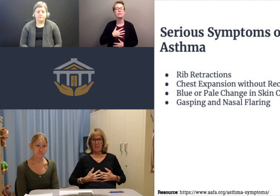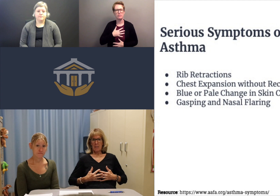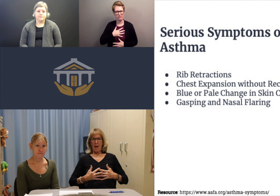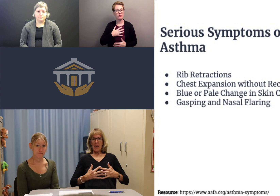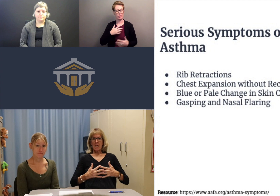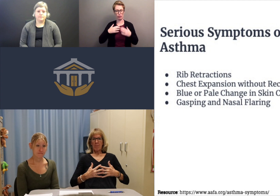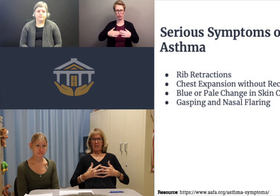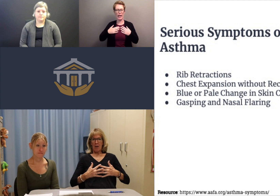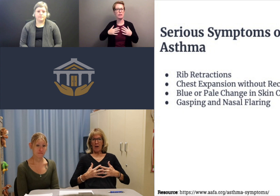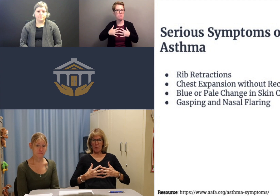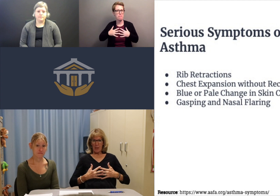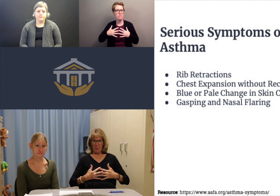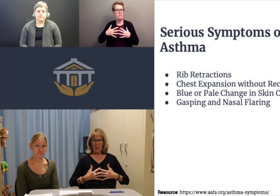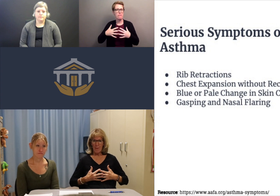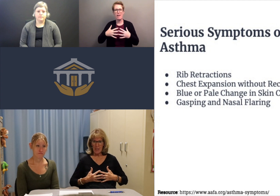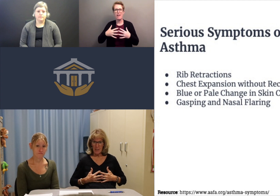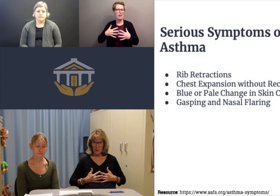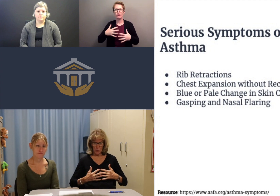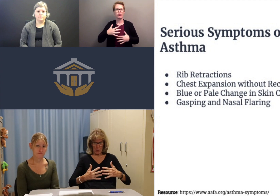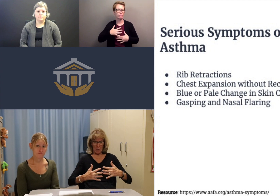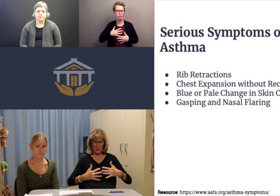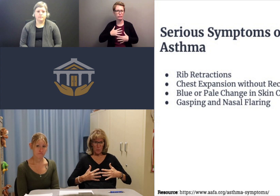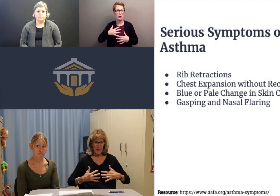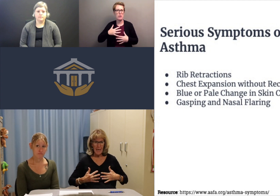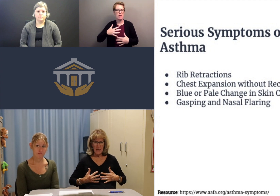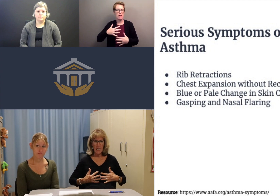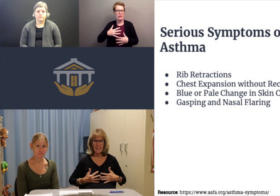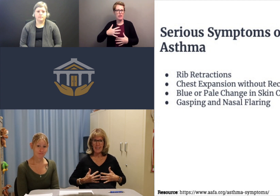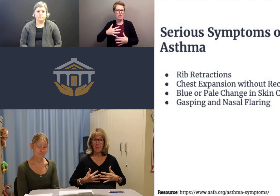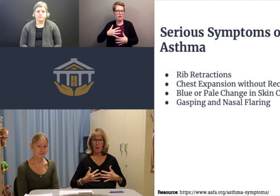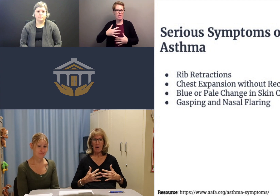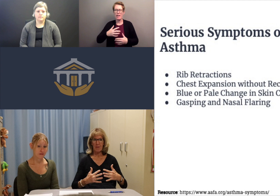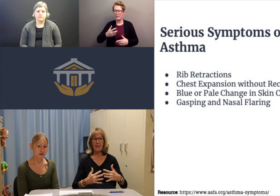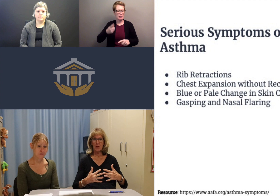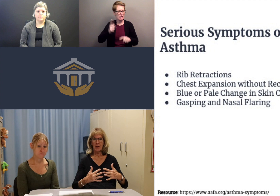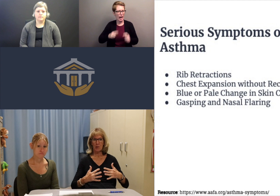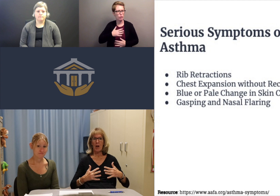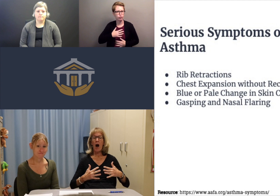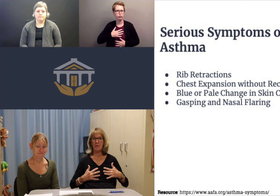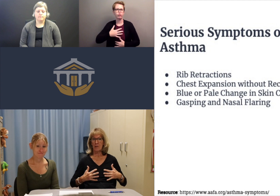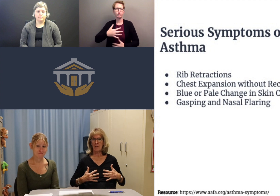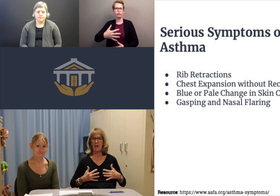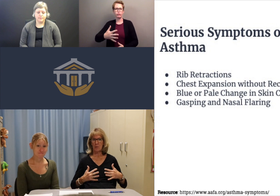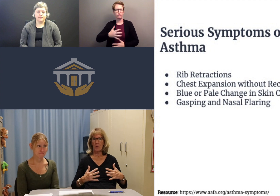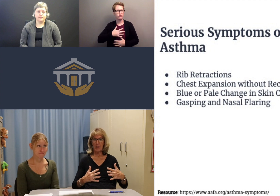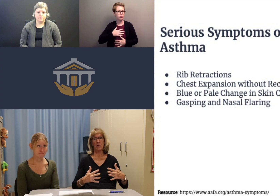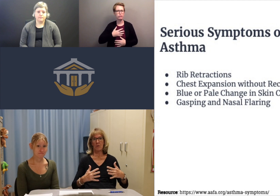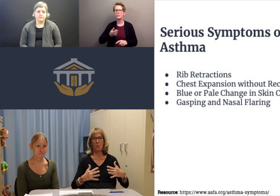expanding but it's not really coming in to get a nice deep breath and to get your oxygen saturation